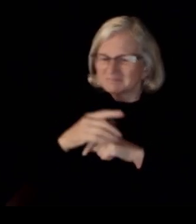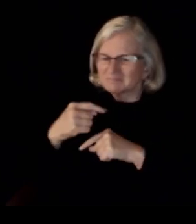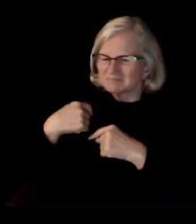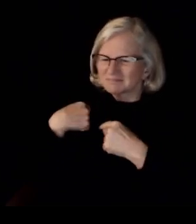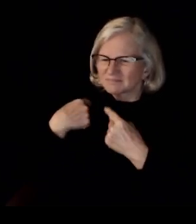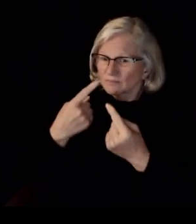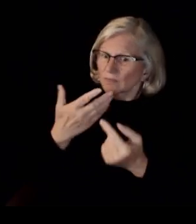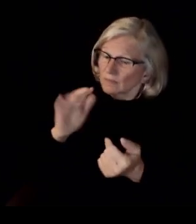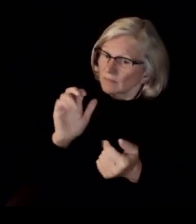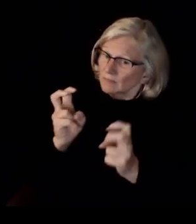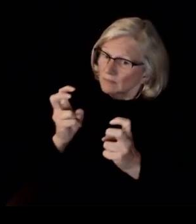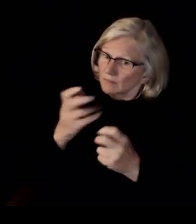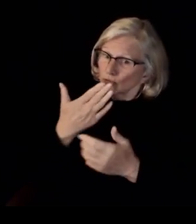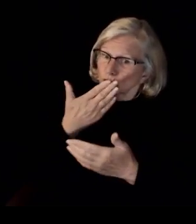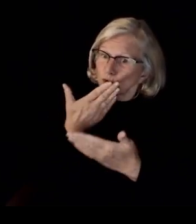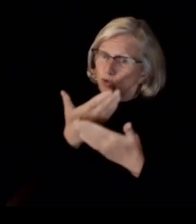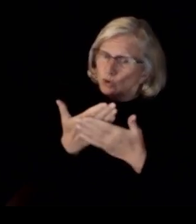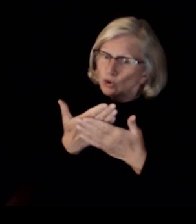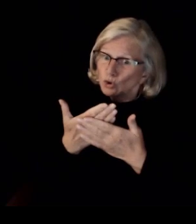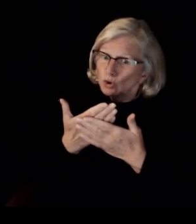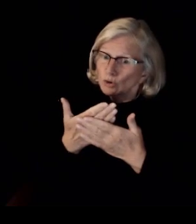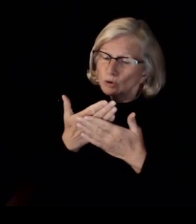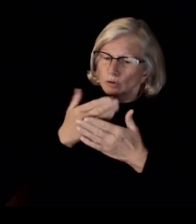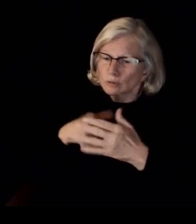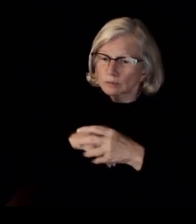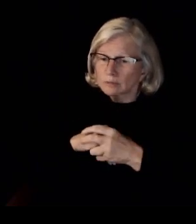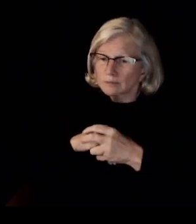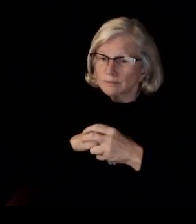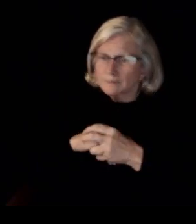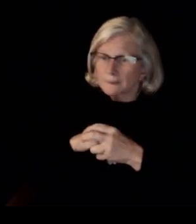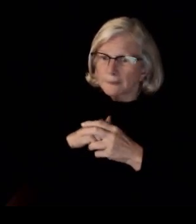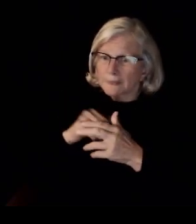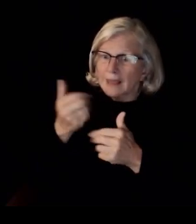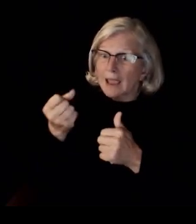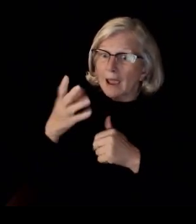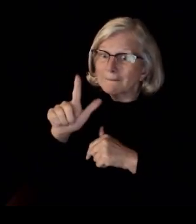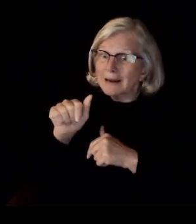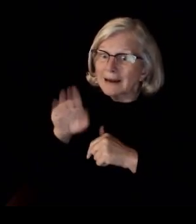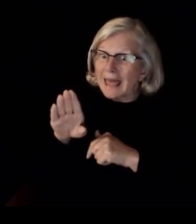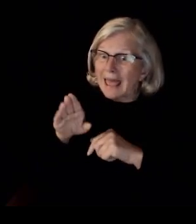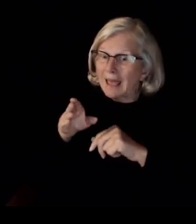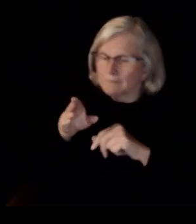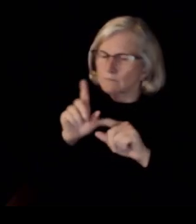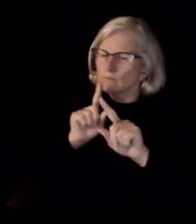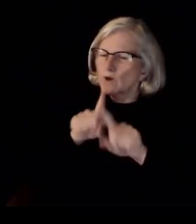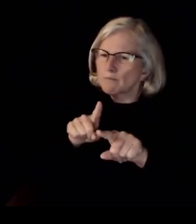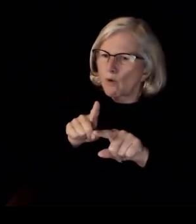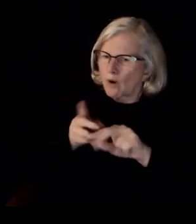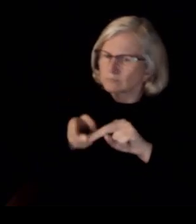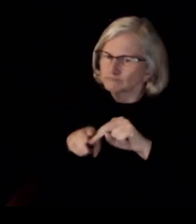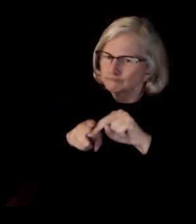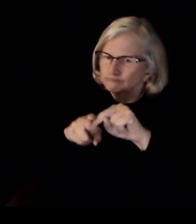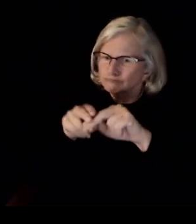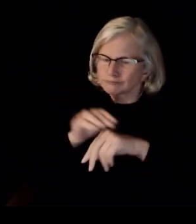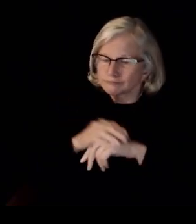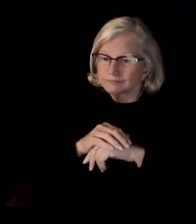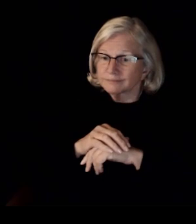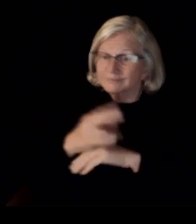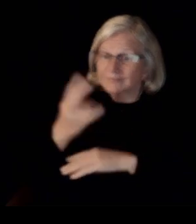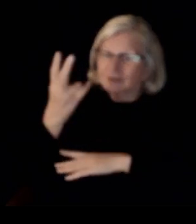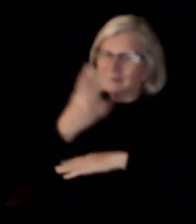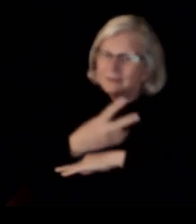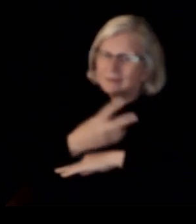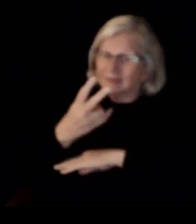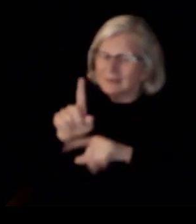amount of laboratory testing. The seven day average testing positivity rate is 4.7 percent